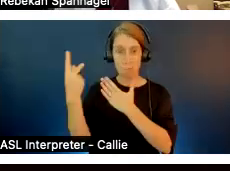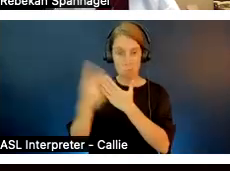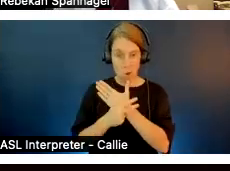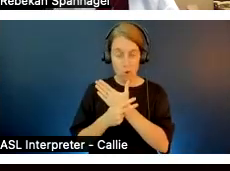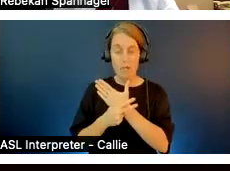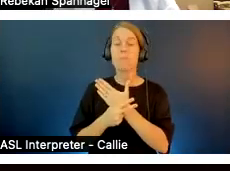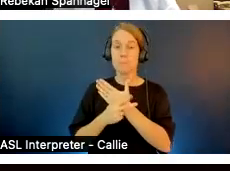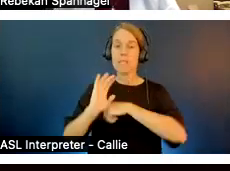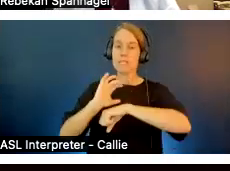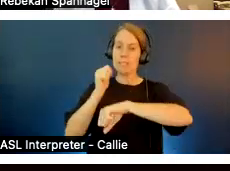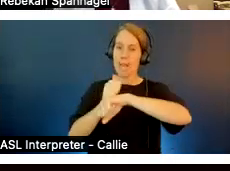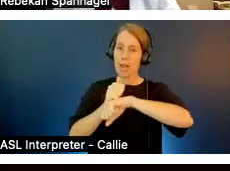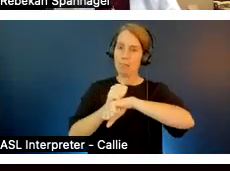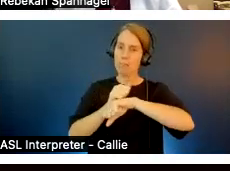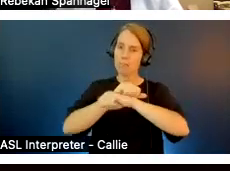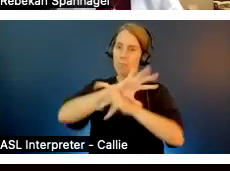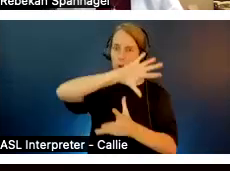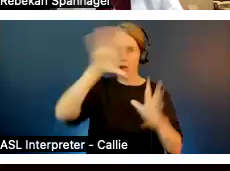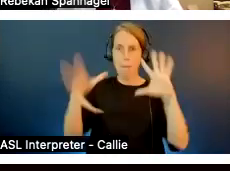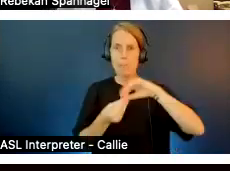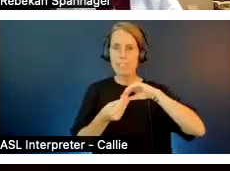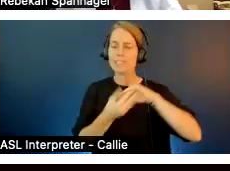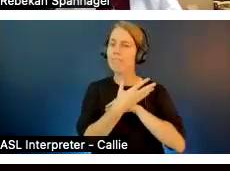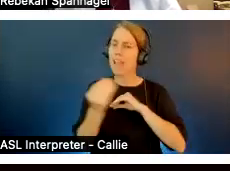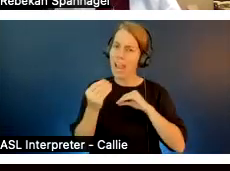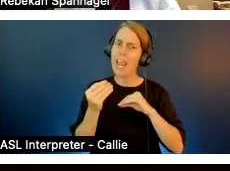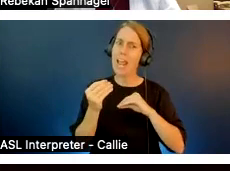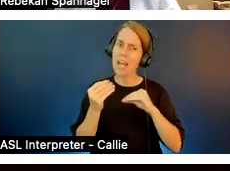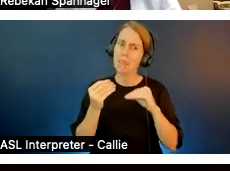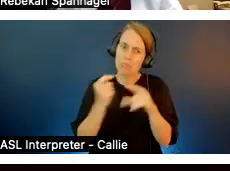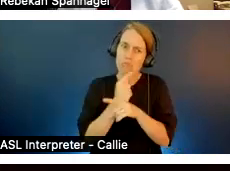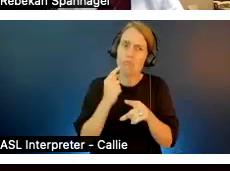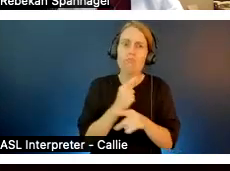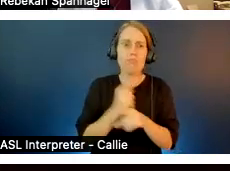children um so there are several aspects to this program uh if we continue the next slide